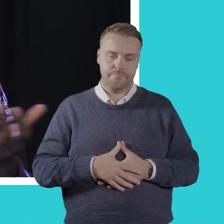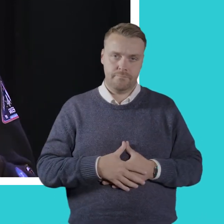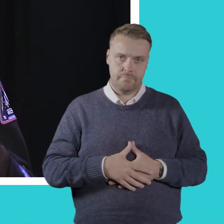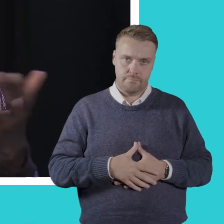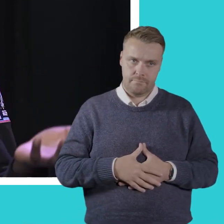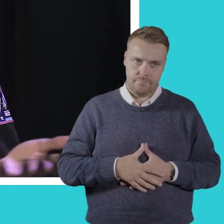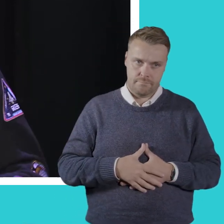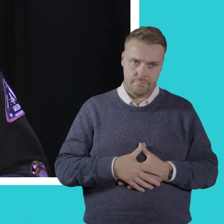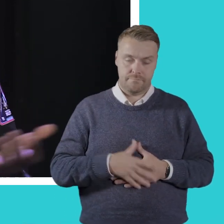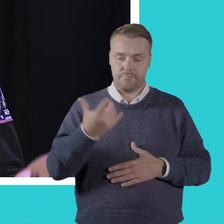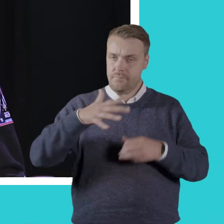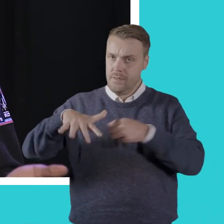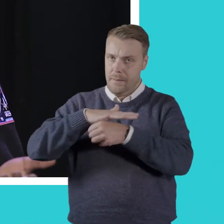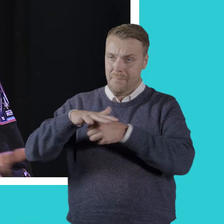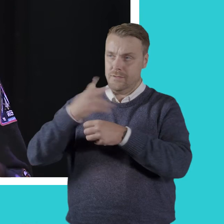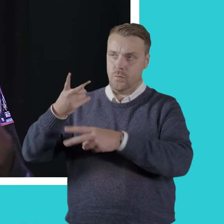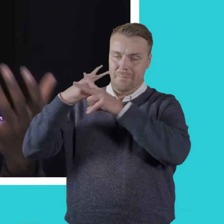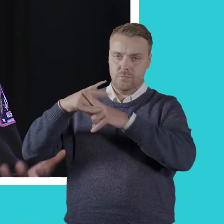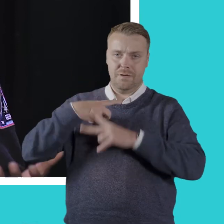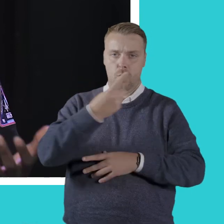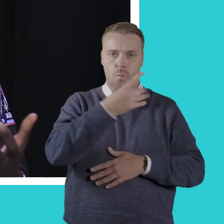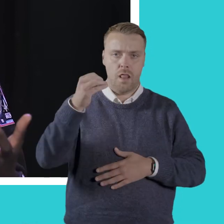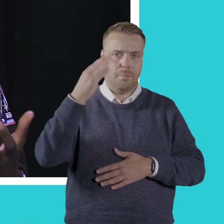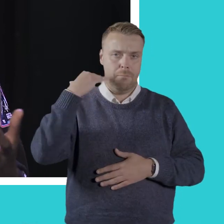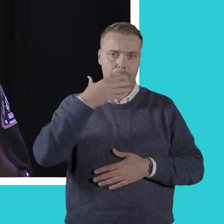the place that mentored me the 100 Black Men of London. Doing great stuff for young Londoners